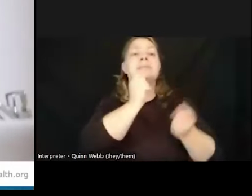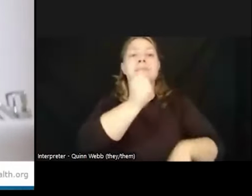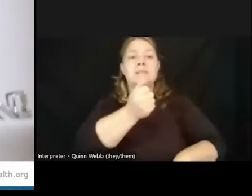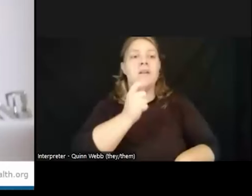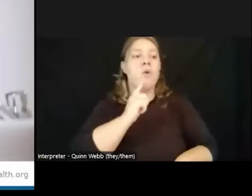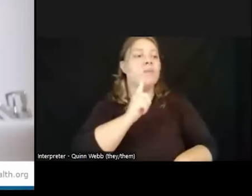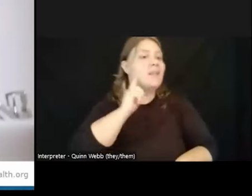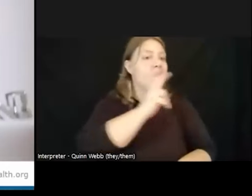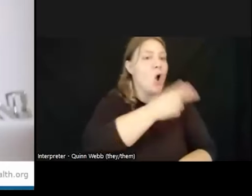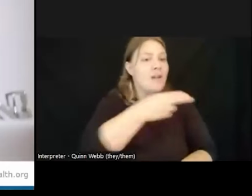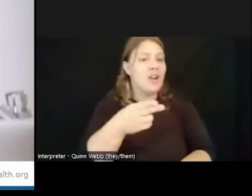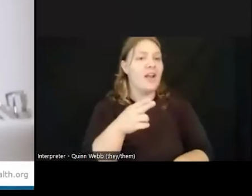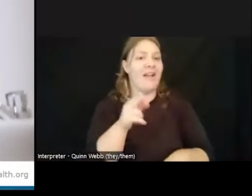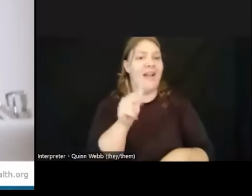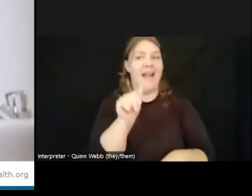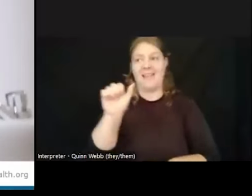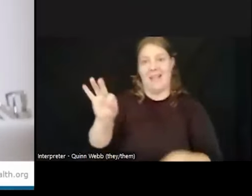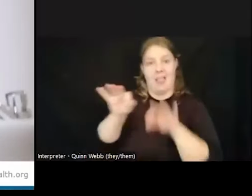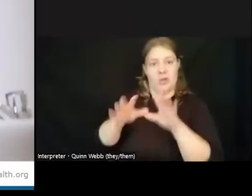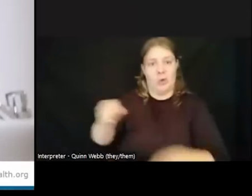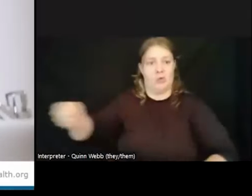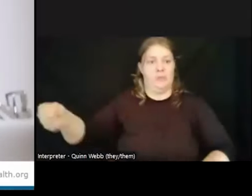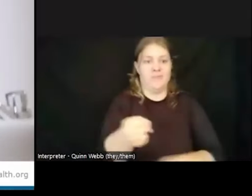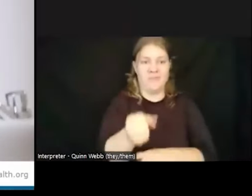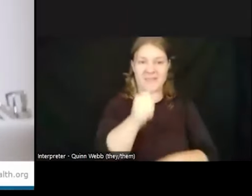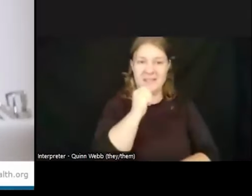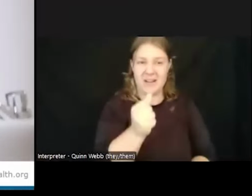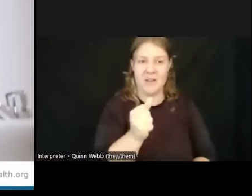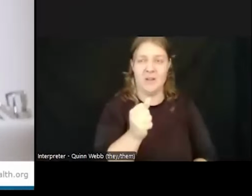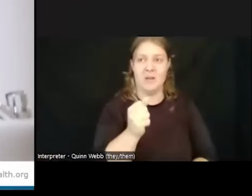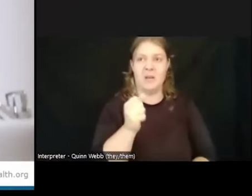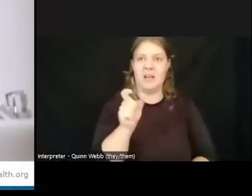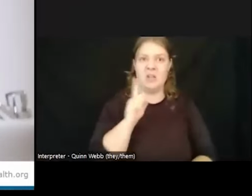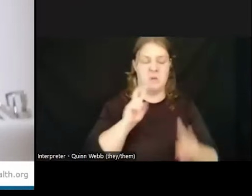things to really think about as to why this is an afterthought and not being thought of and one